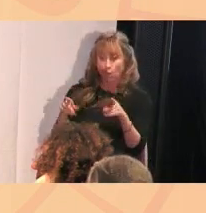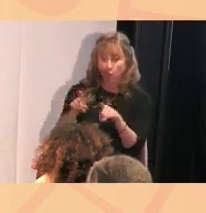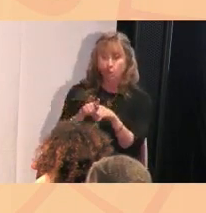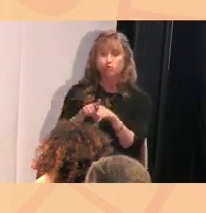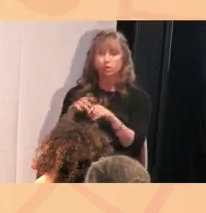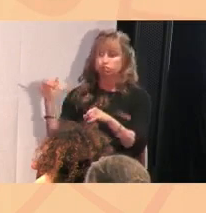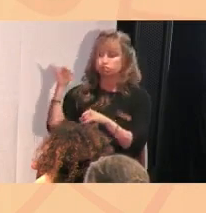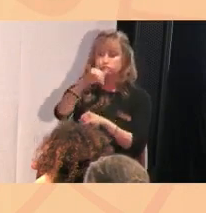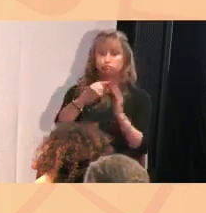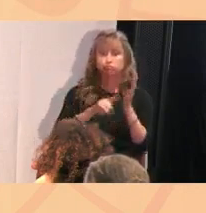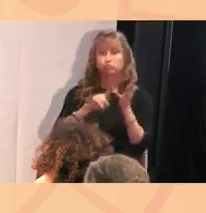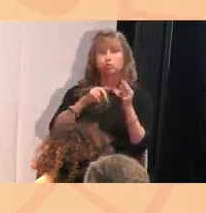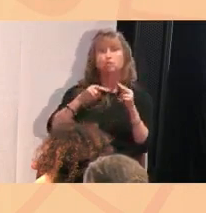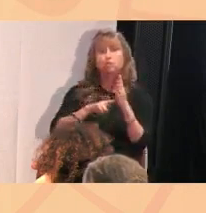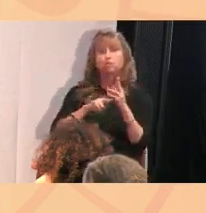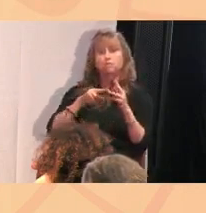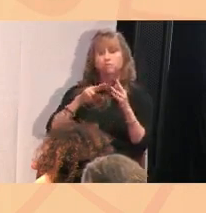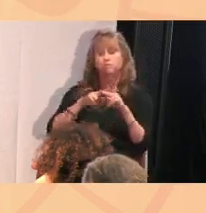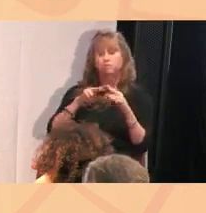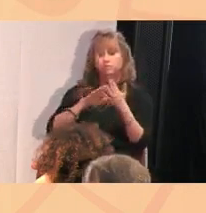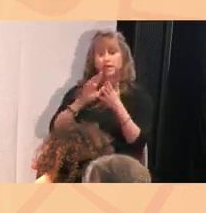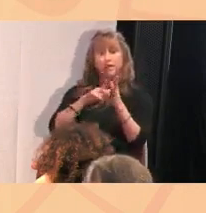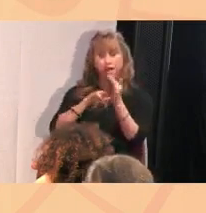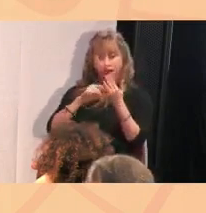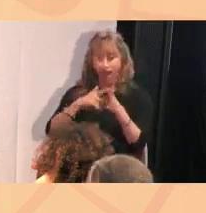The Deutschmark was a premiere currency.